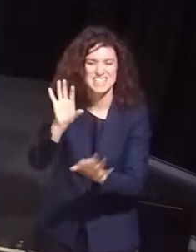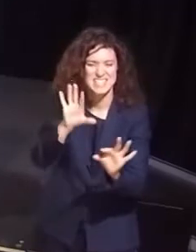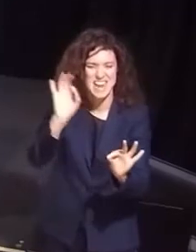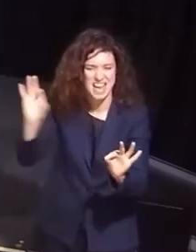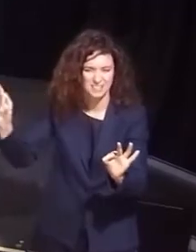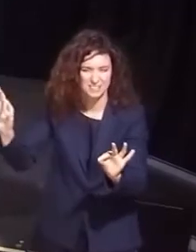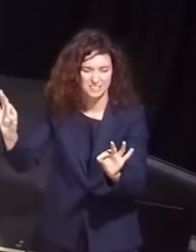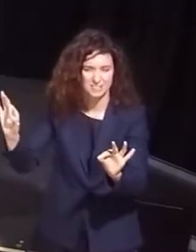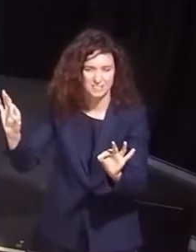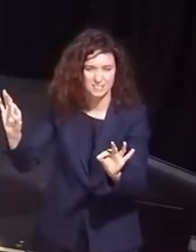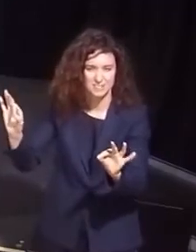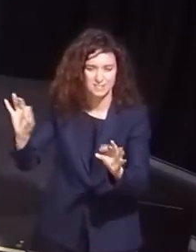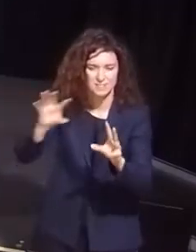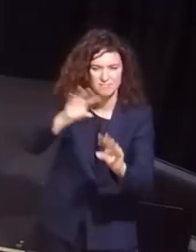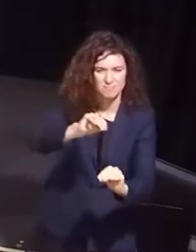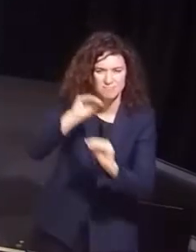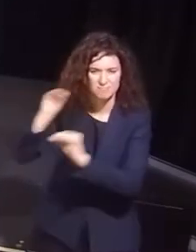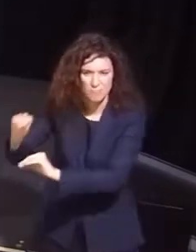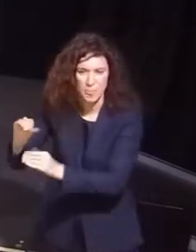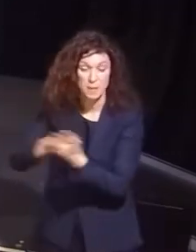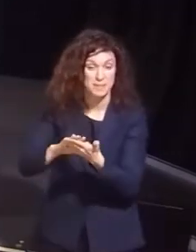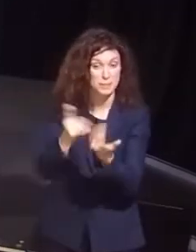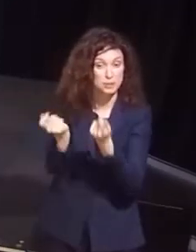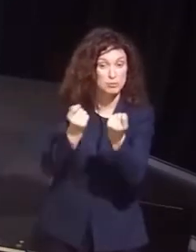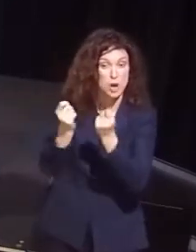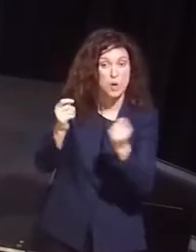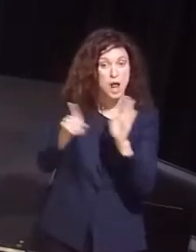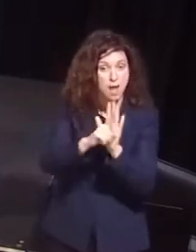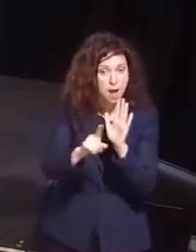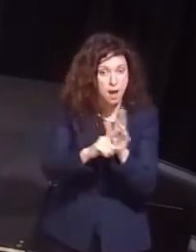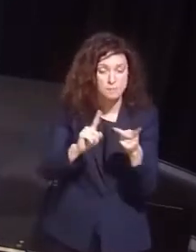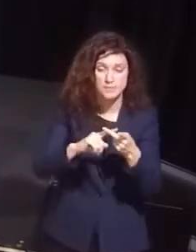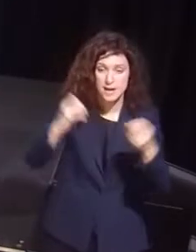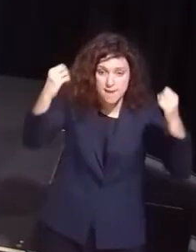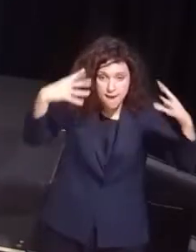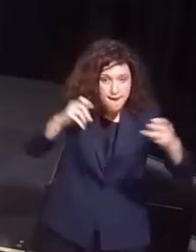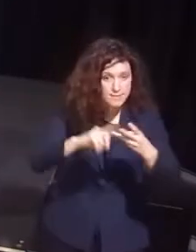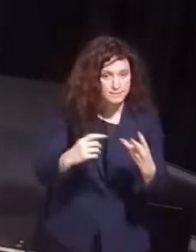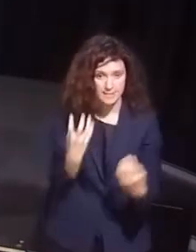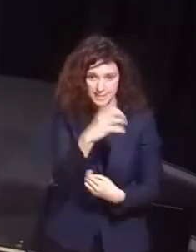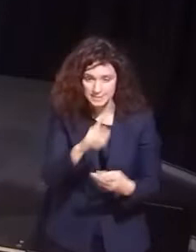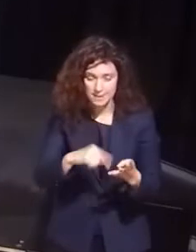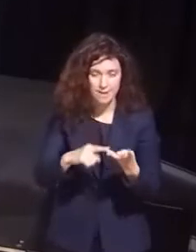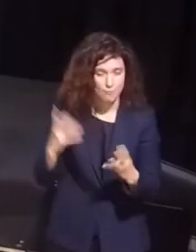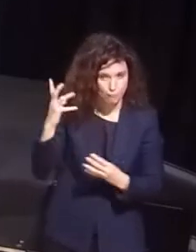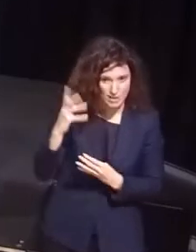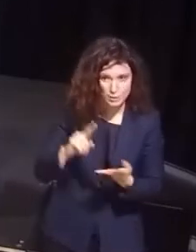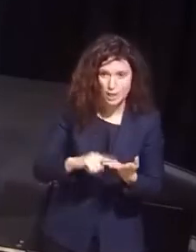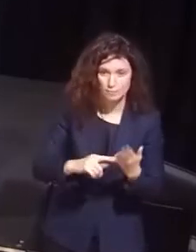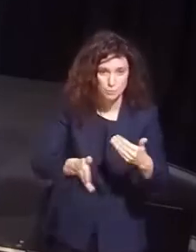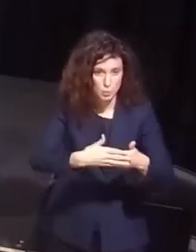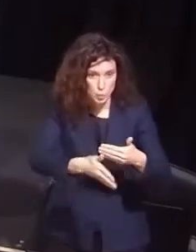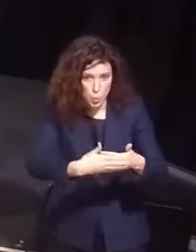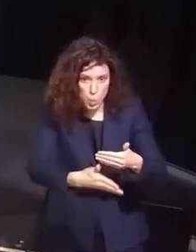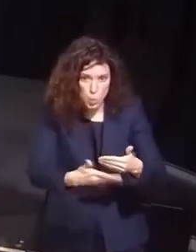"These would go on to include control over alarms, lights, heaters, radios, door mechanisms, page turners, projectors,